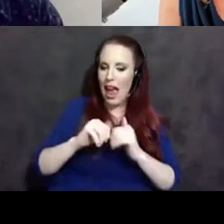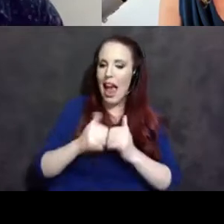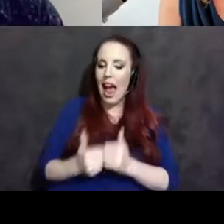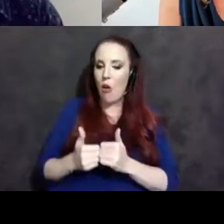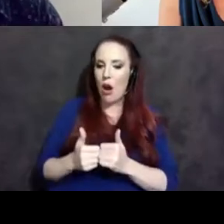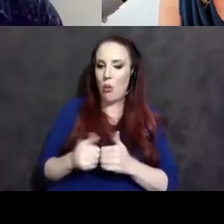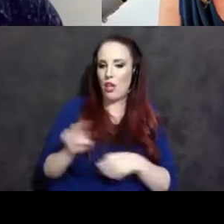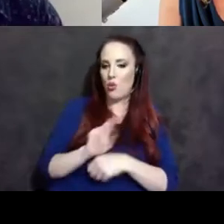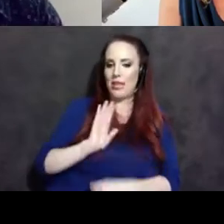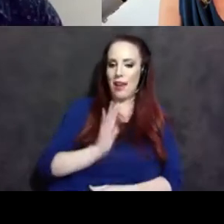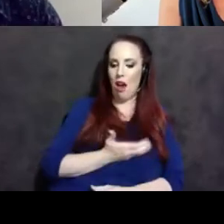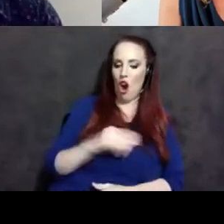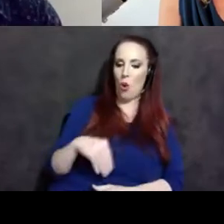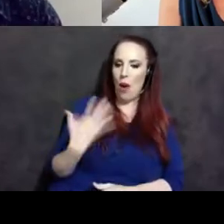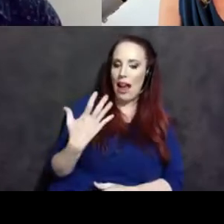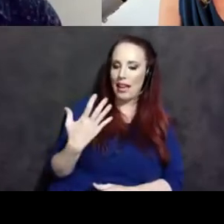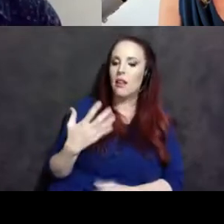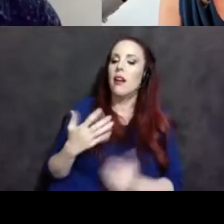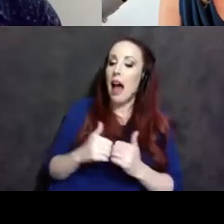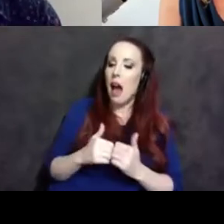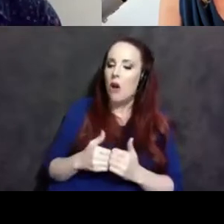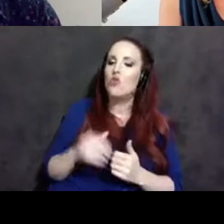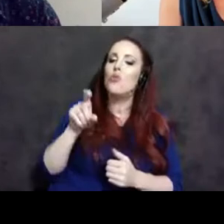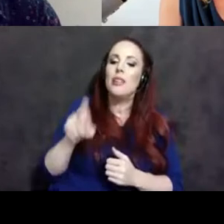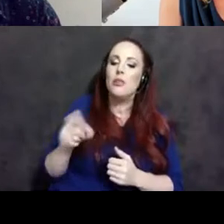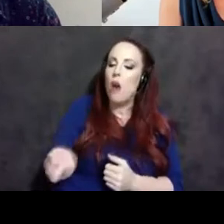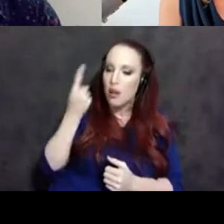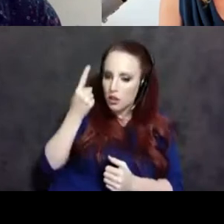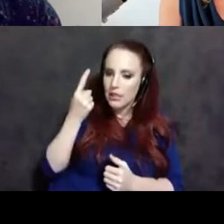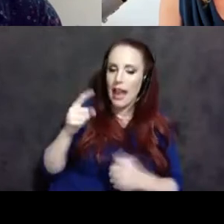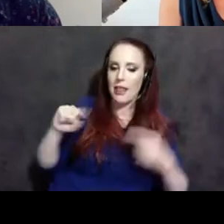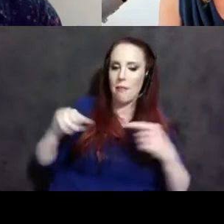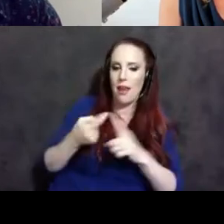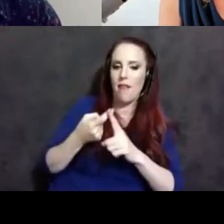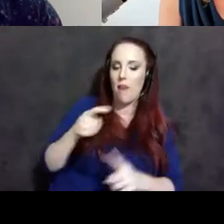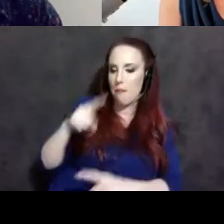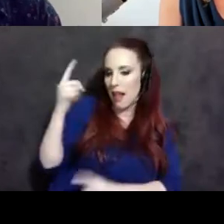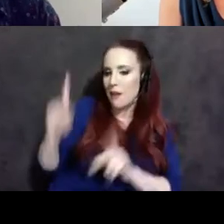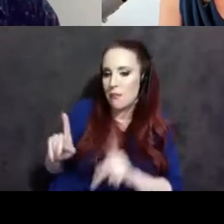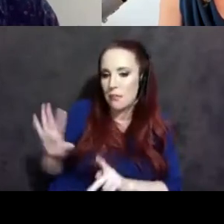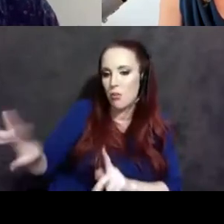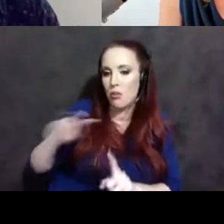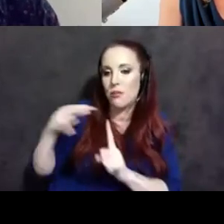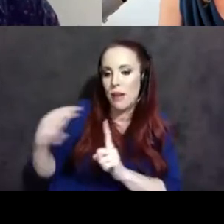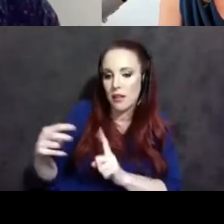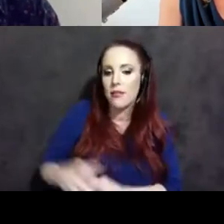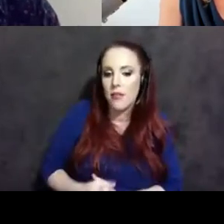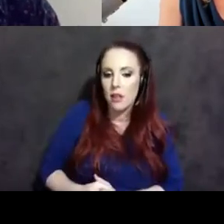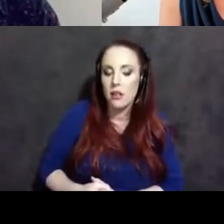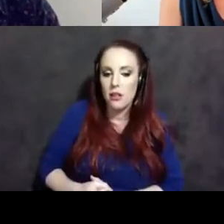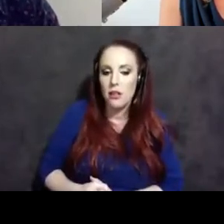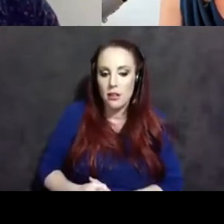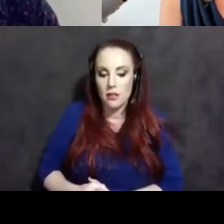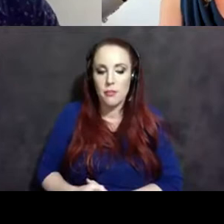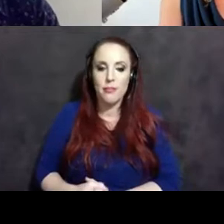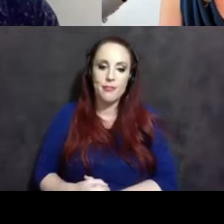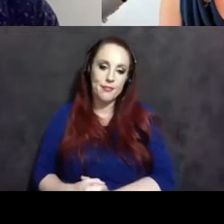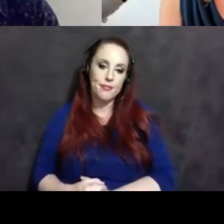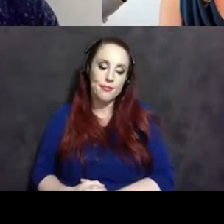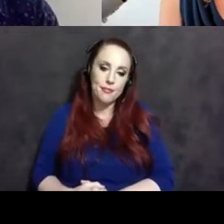And you know that by understanding the pain of black people.